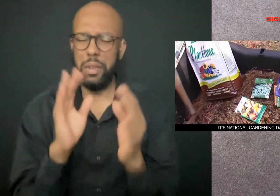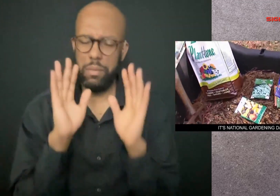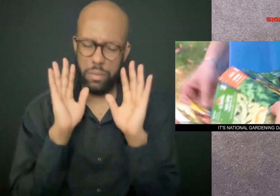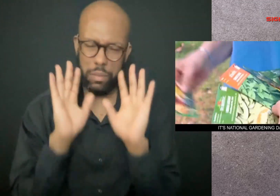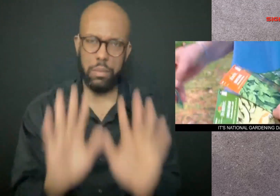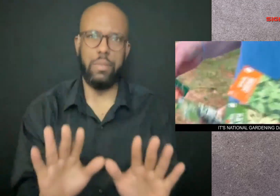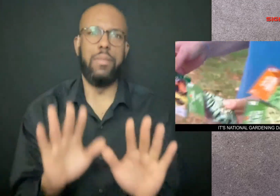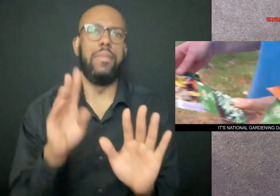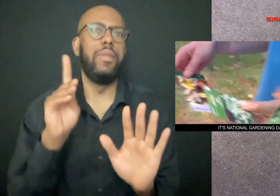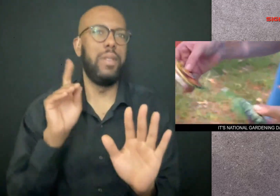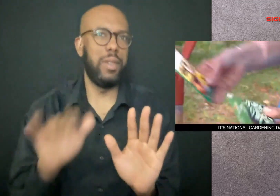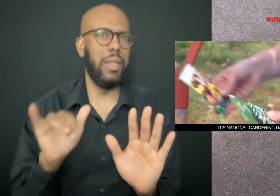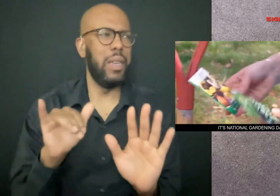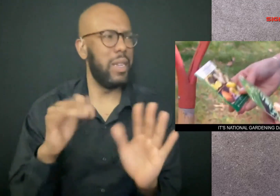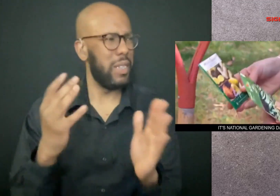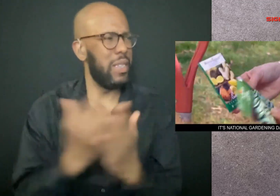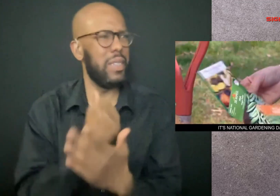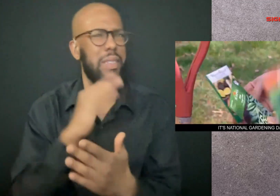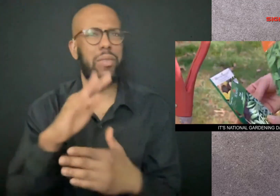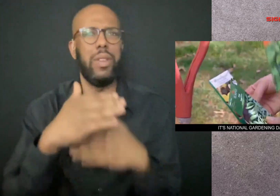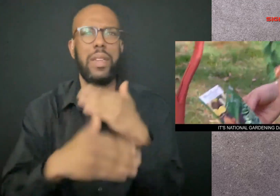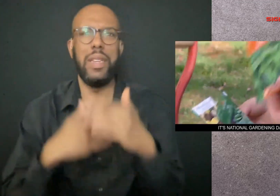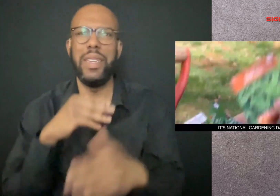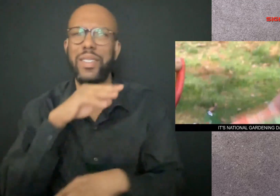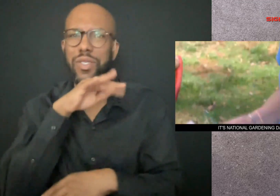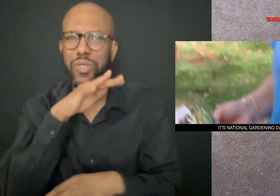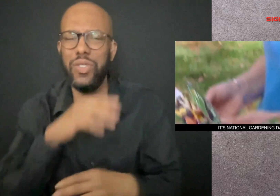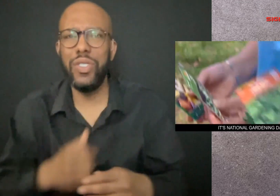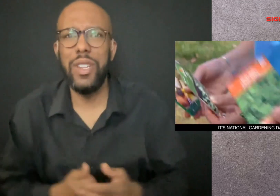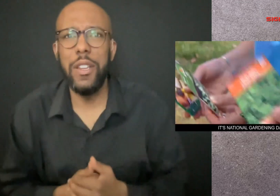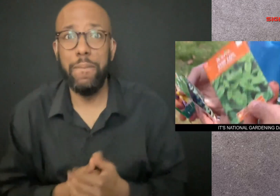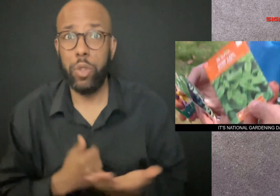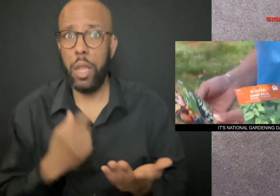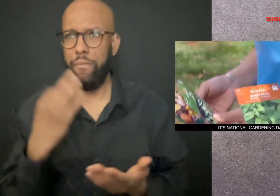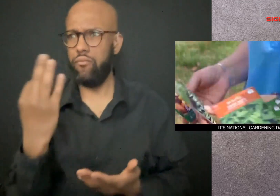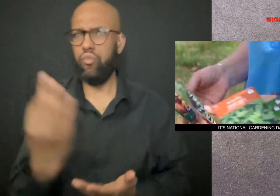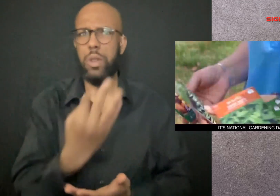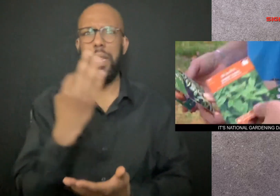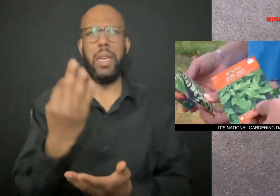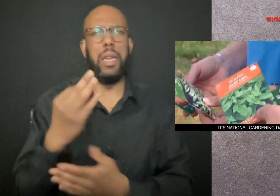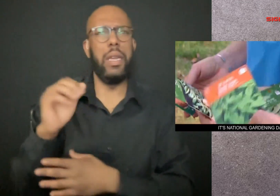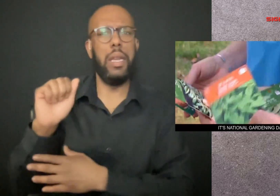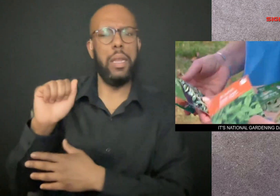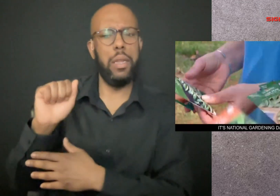along with Cameron hot air balloons to create his vision